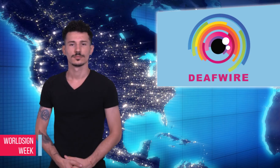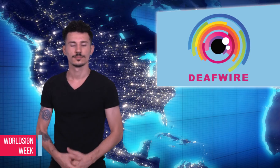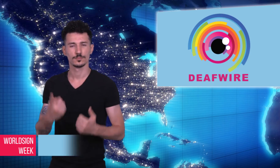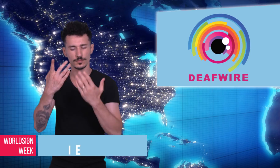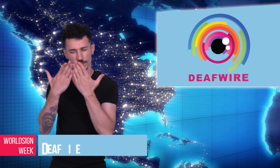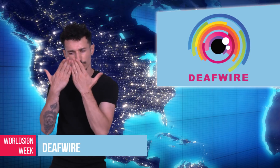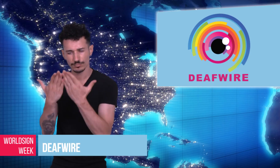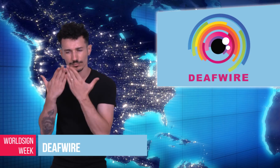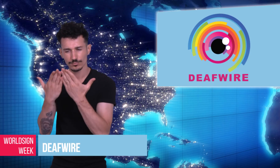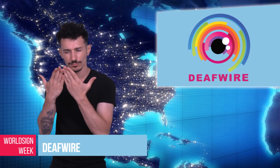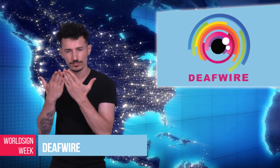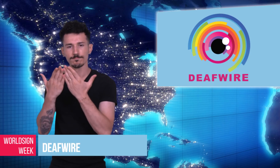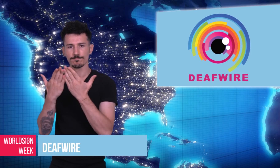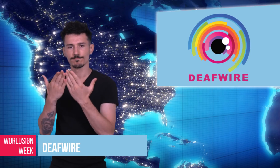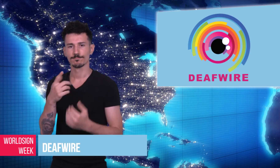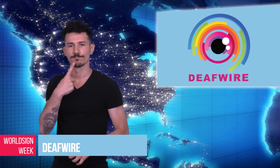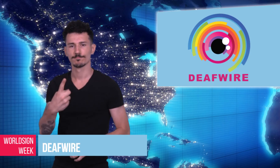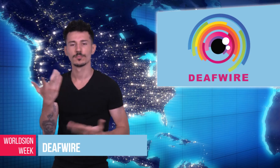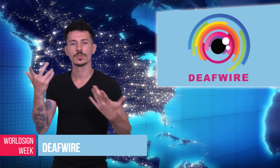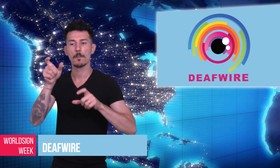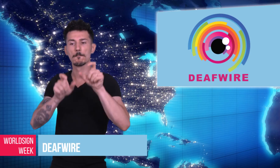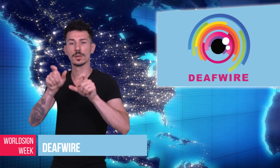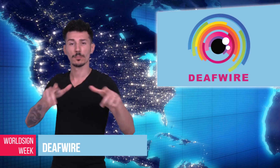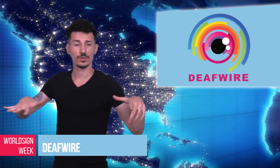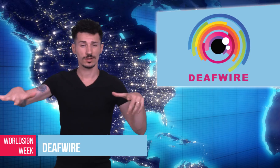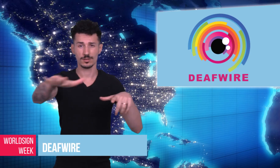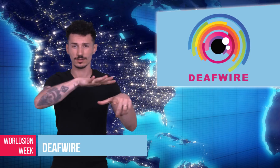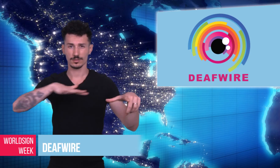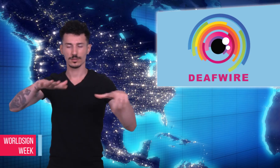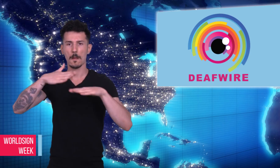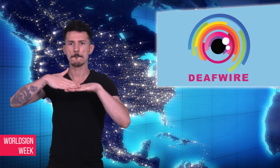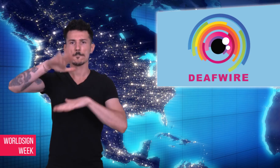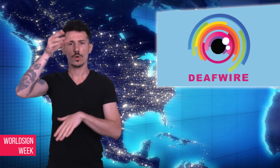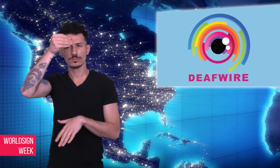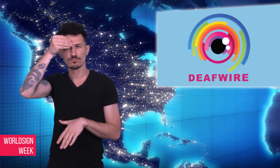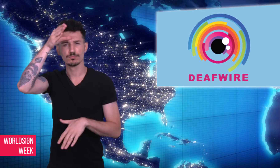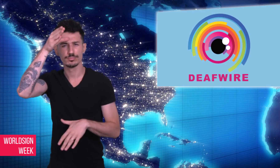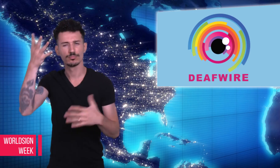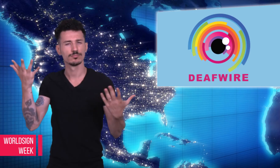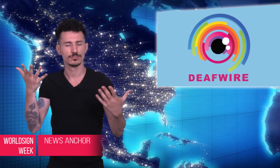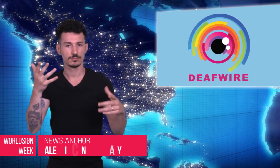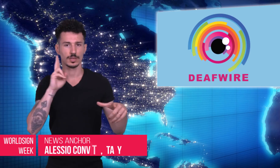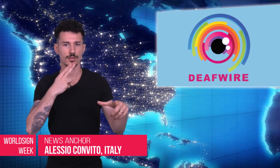Alessio: Study: Deaf People Are More Intelligent